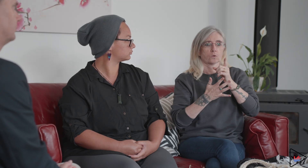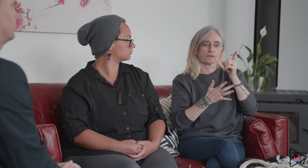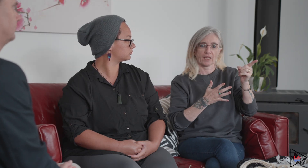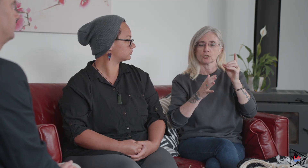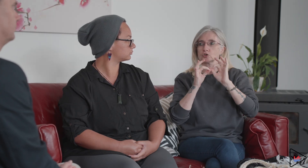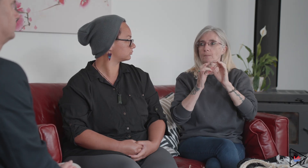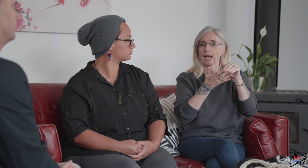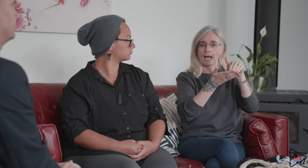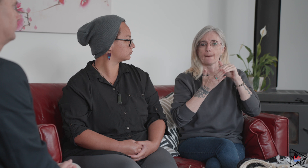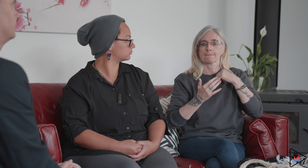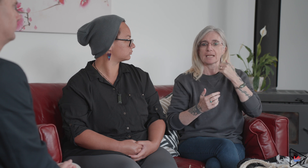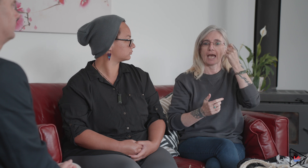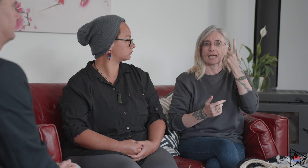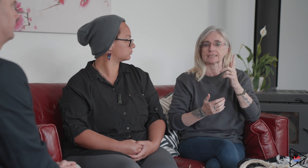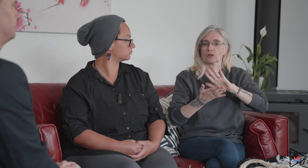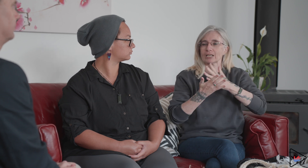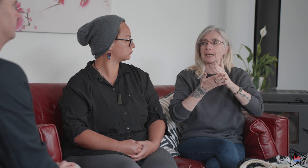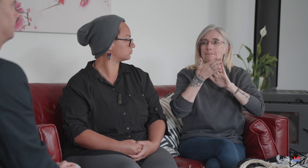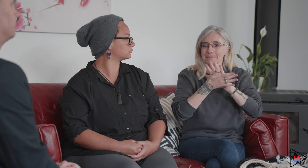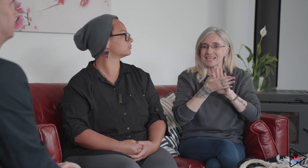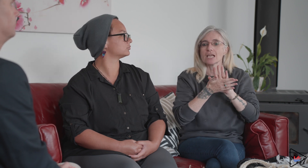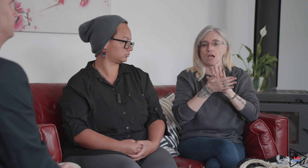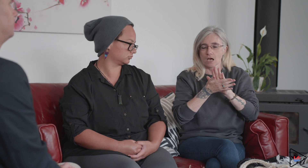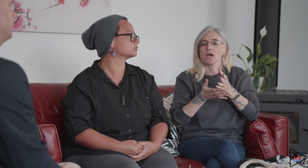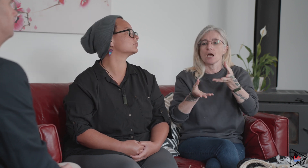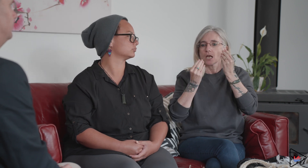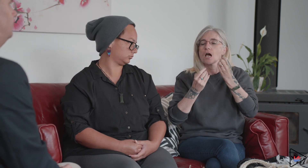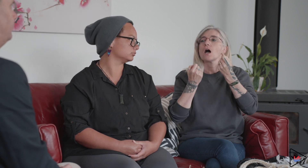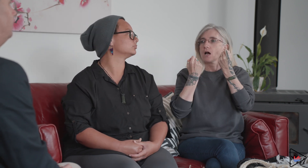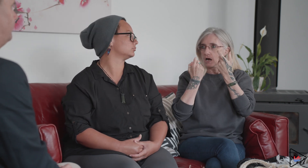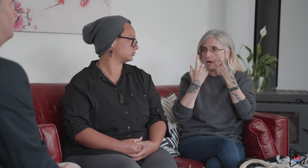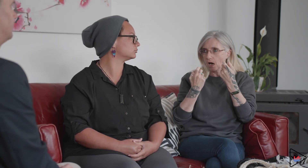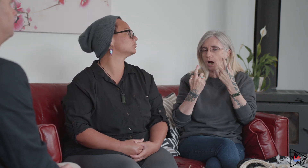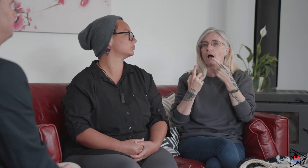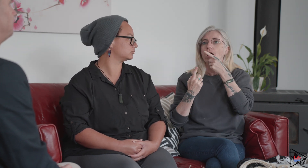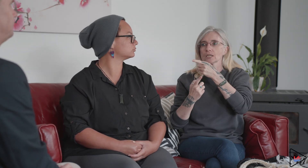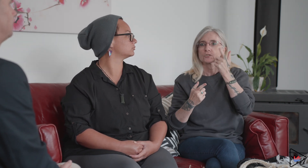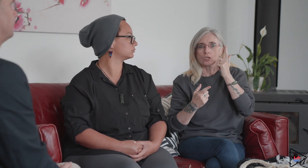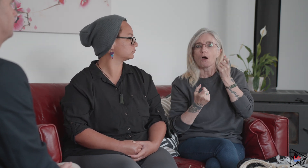concepts yet, the interpreter is here to help us to understand in our language get the concepts,